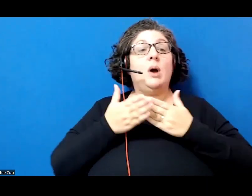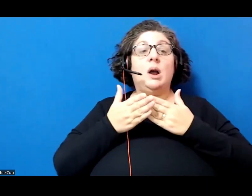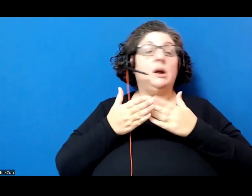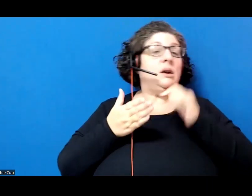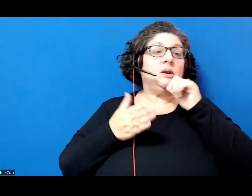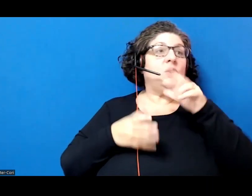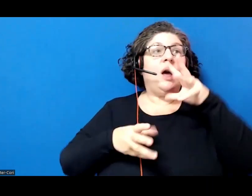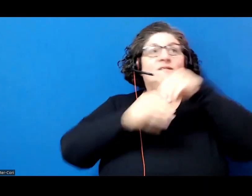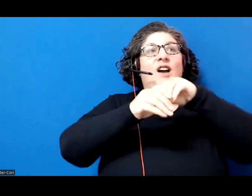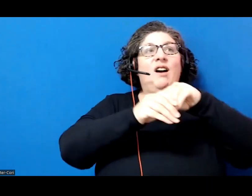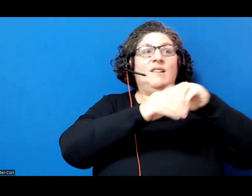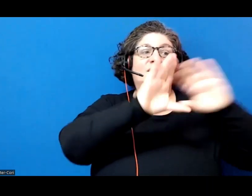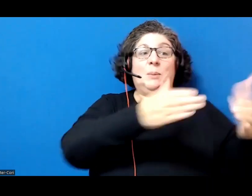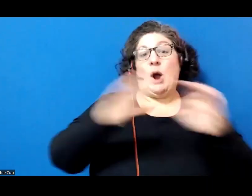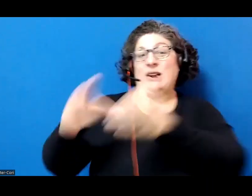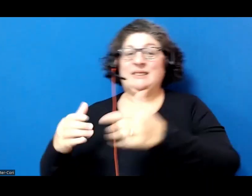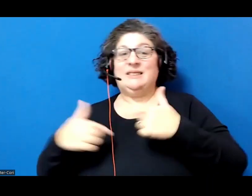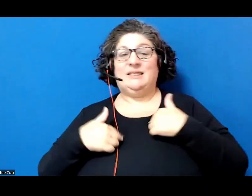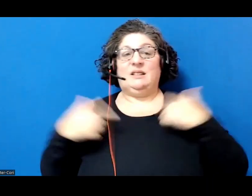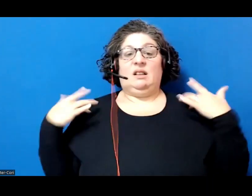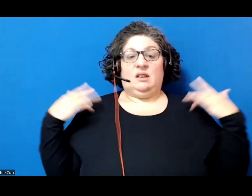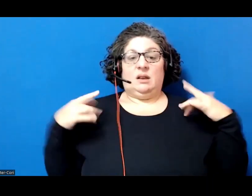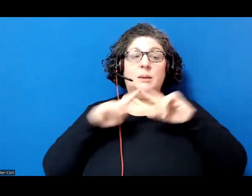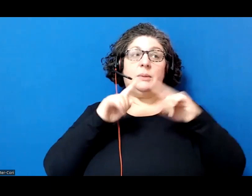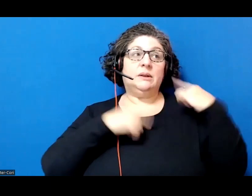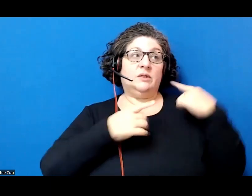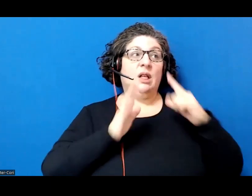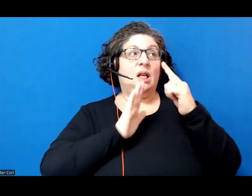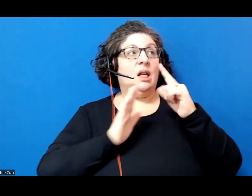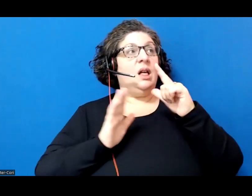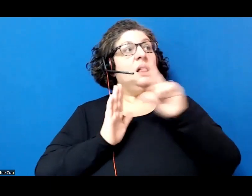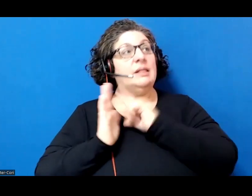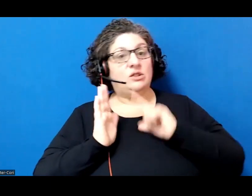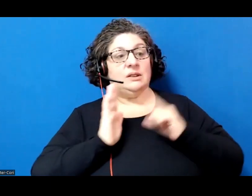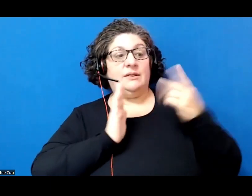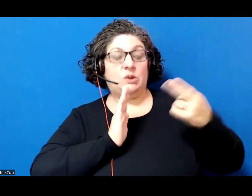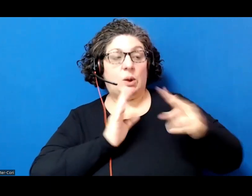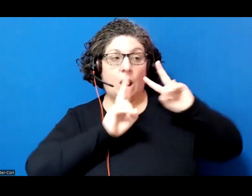But when you look at our legislative history, part of it is based on concern for the fact